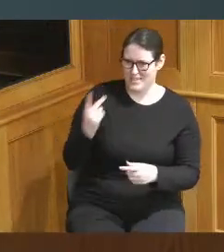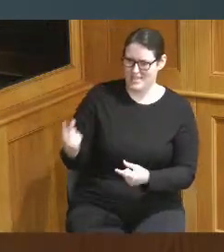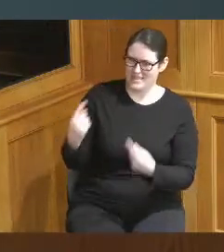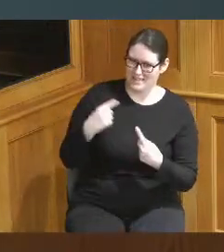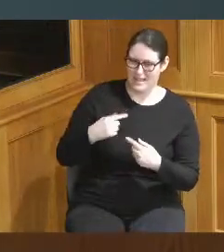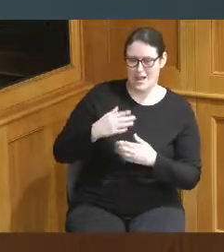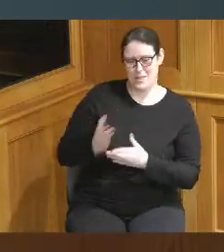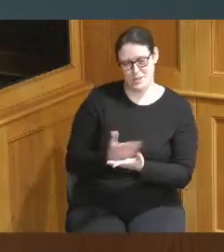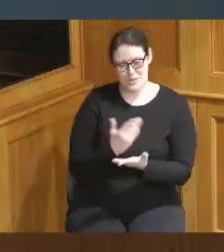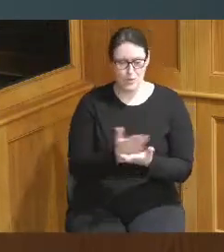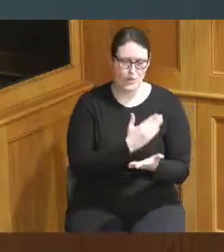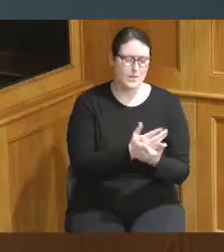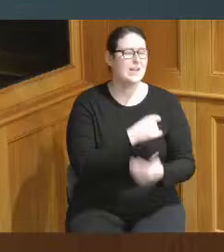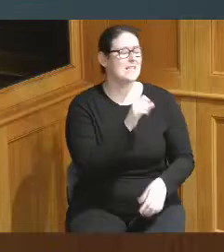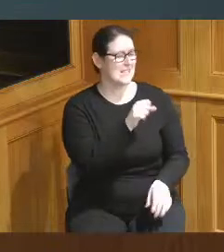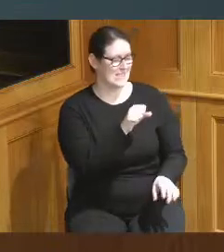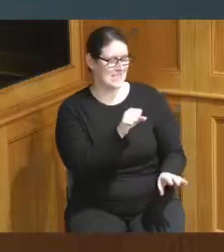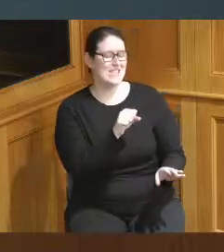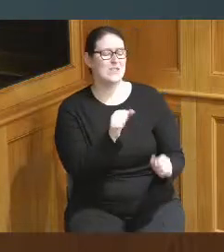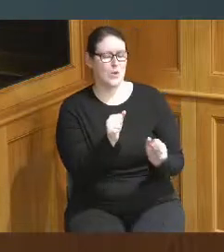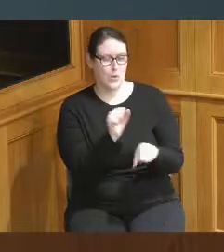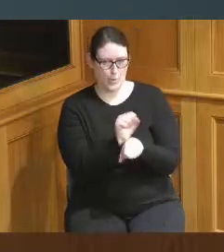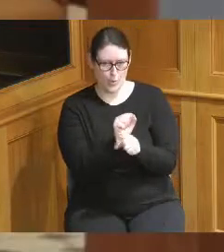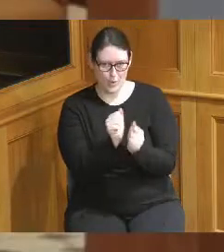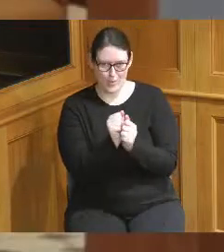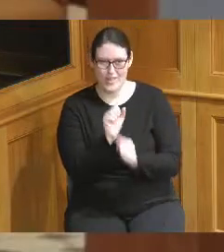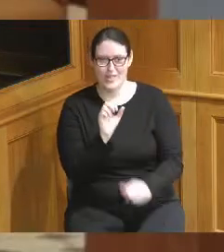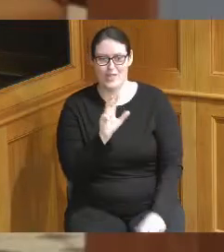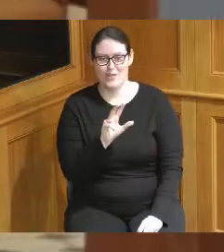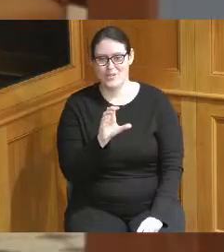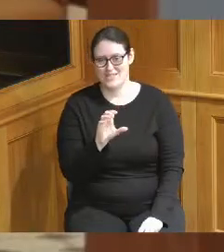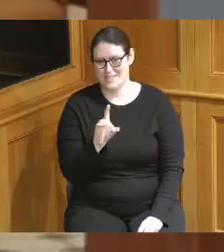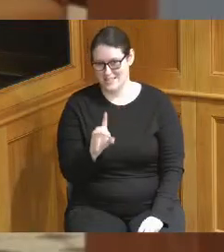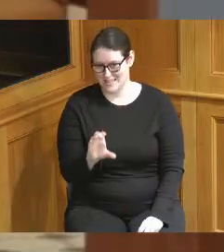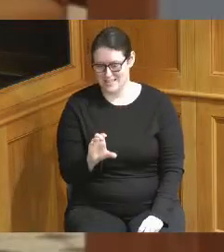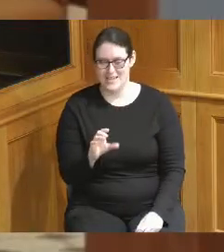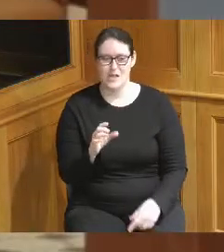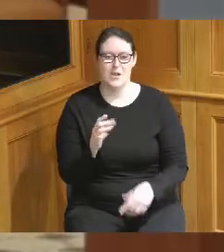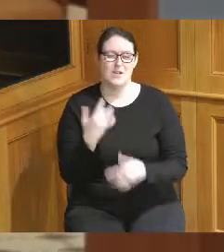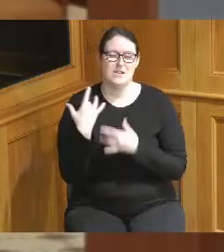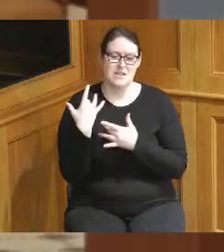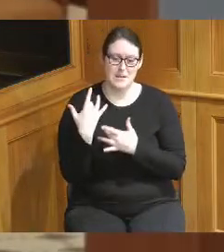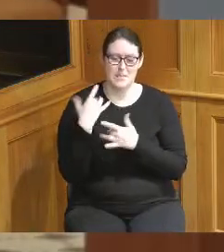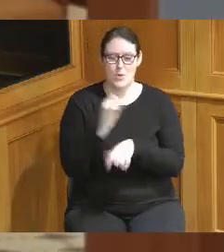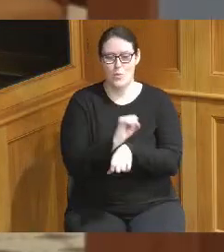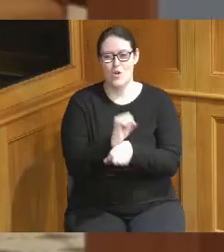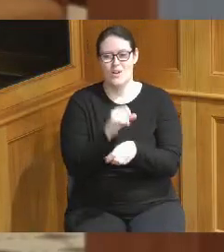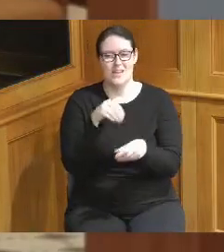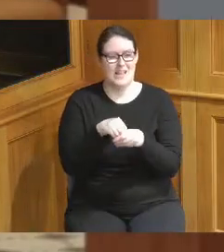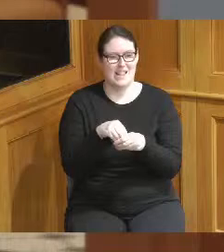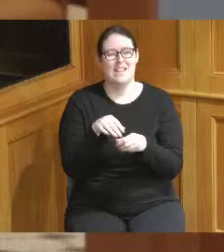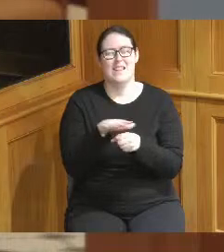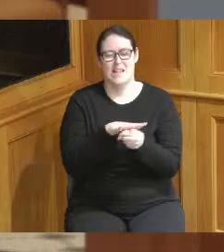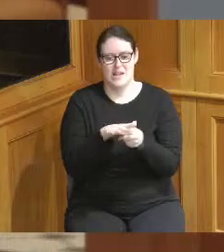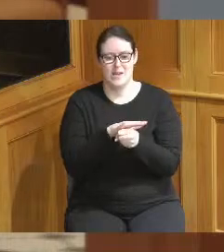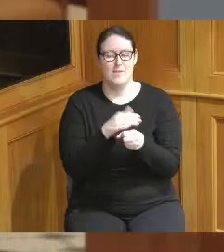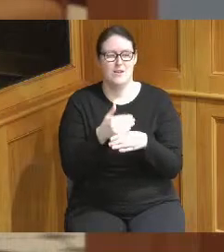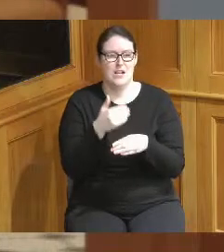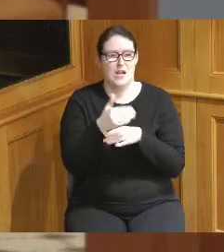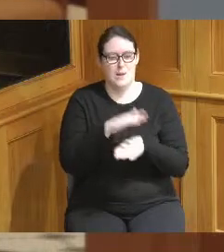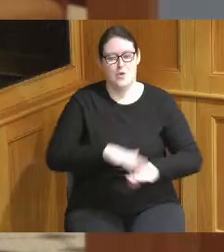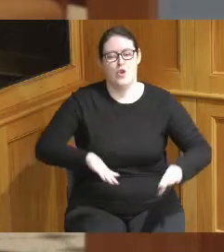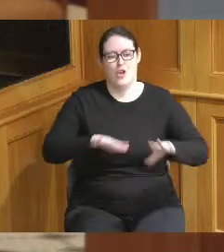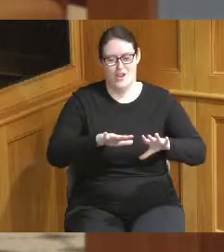inclusion Equity and Diversity and the and Job and Family Services this is for the for JFS provision